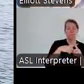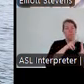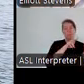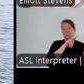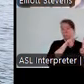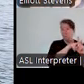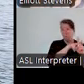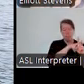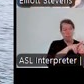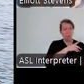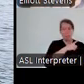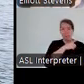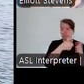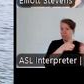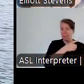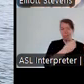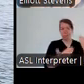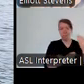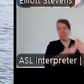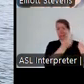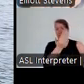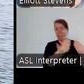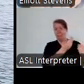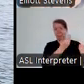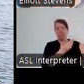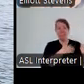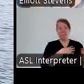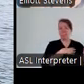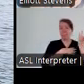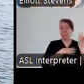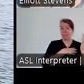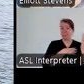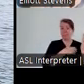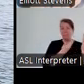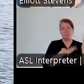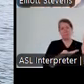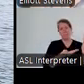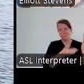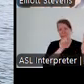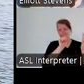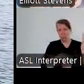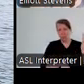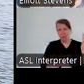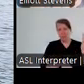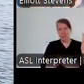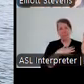It's very easy for me to tell students there's seven things to think about with your digital project, and here's how you work on those seven things.